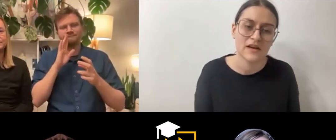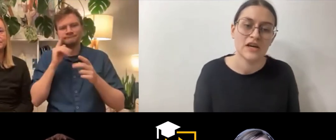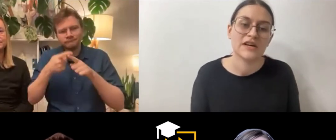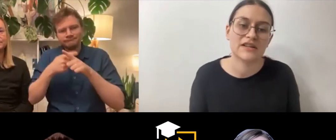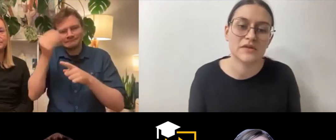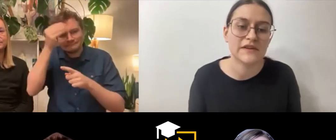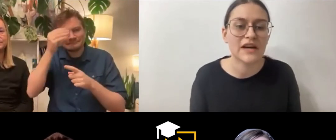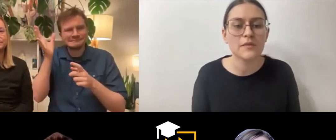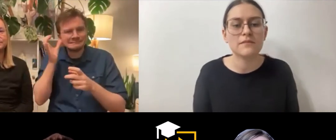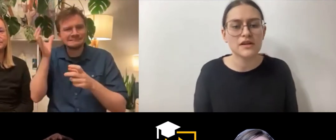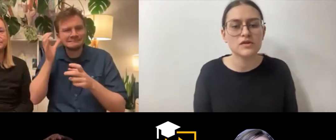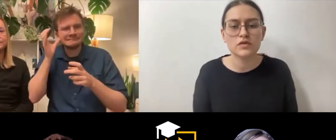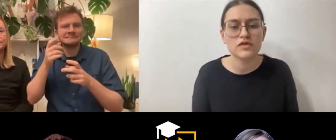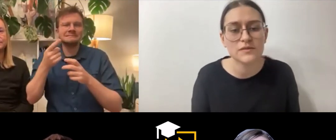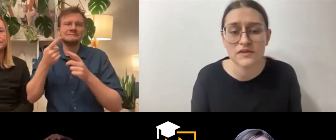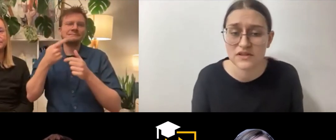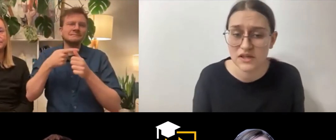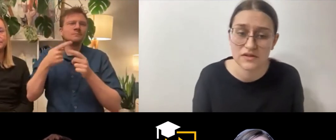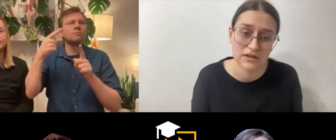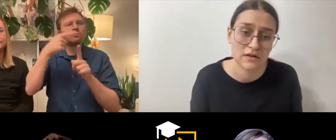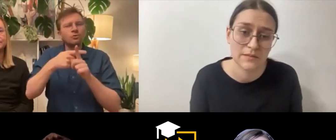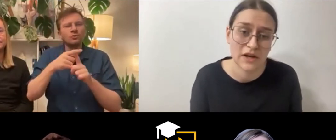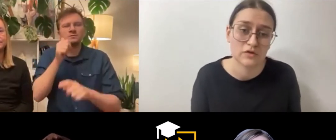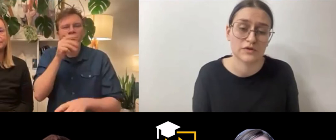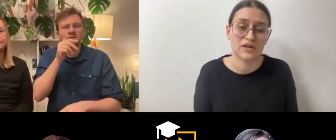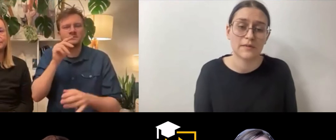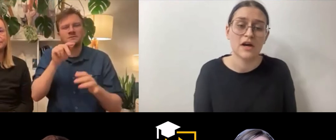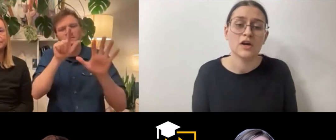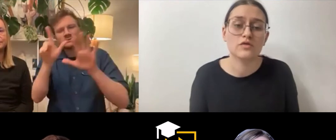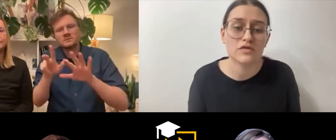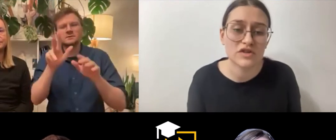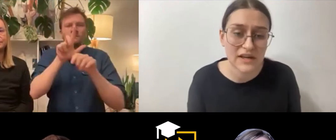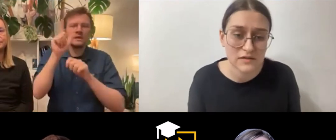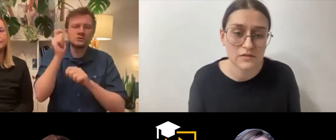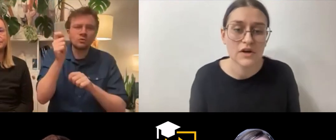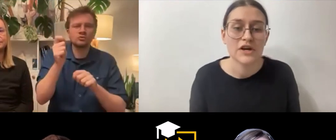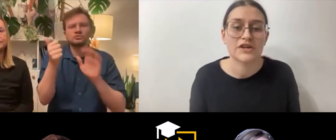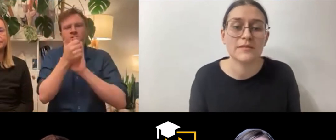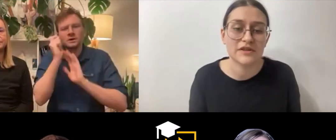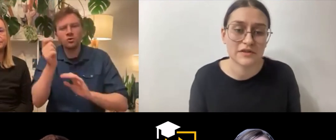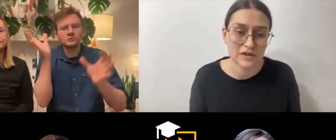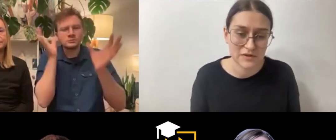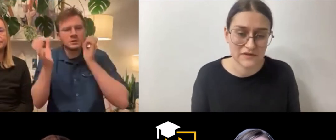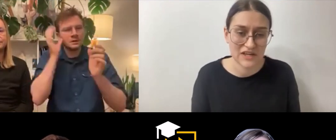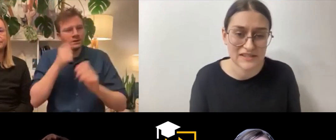Getting used to the implant is not easy. It takes a lot of time.